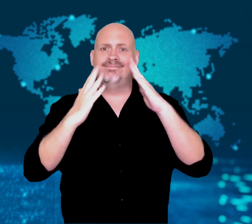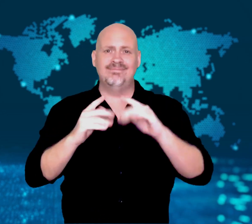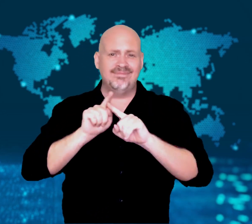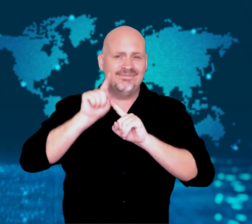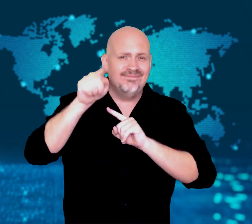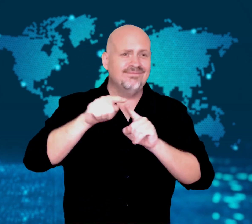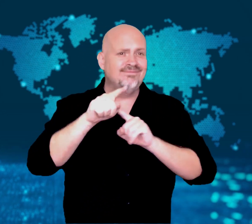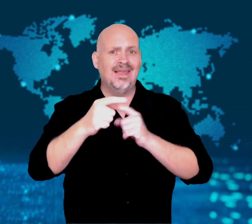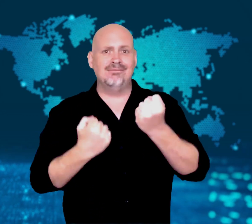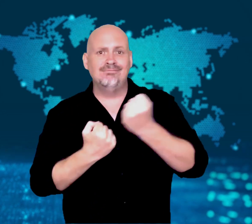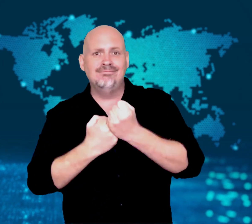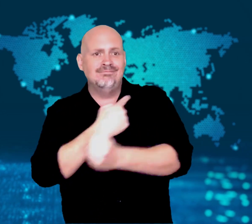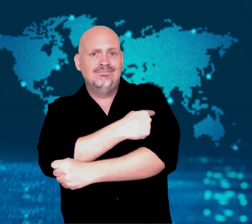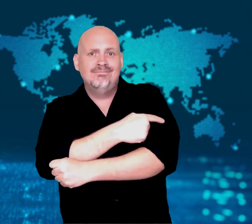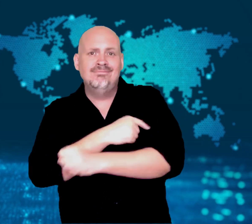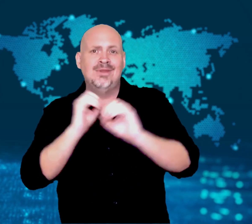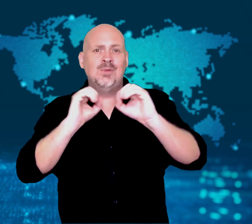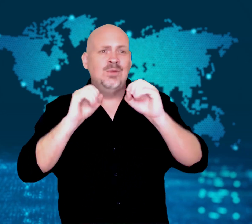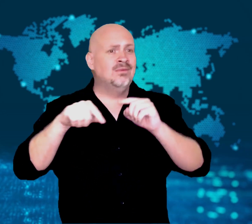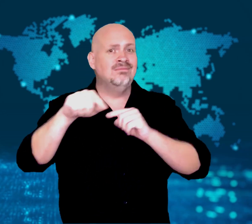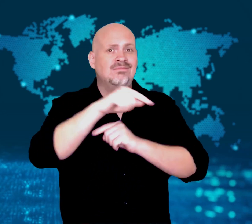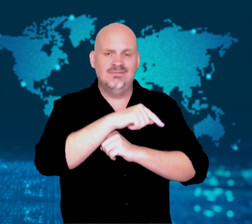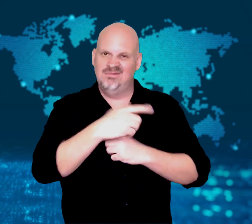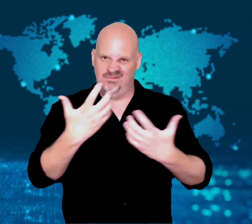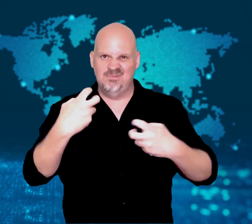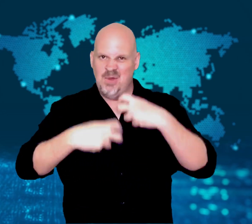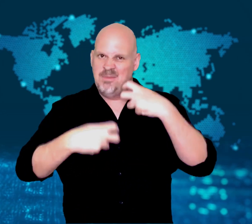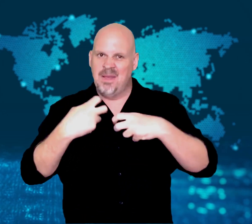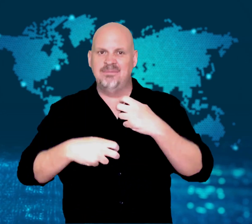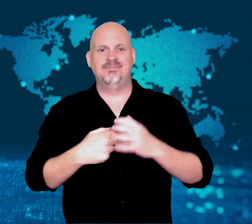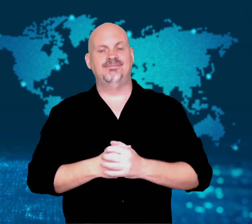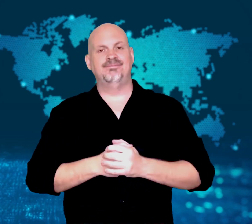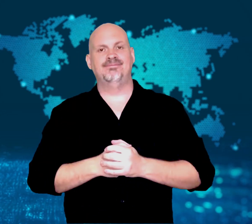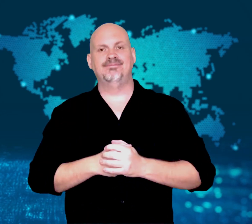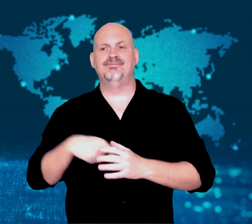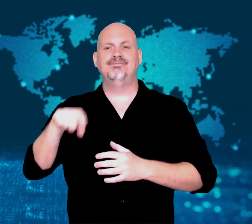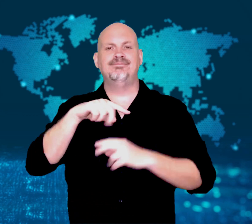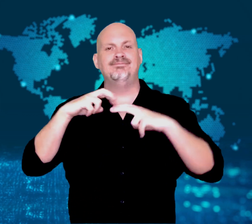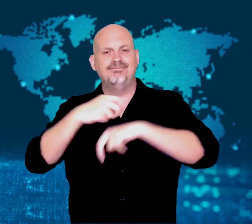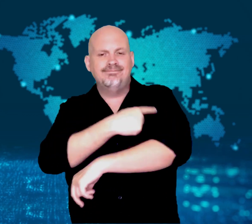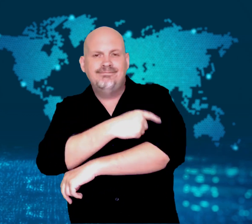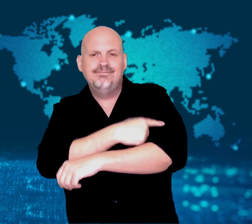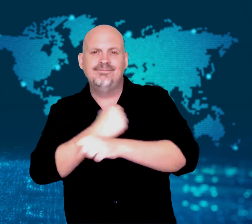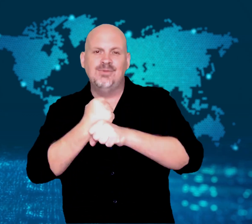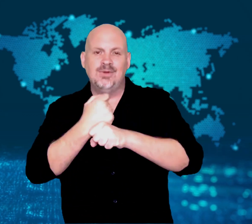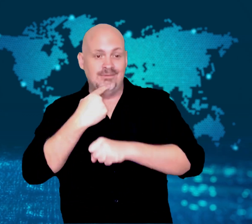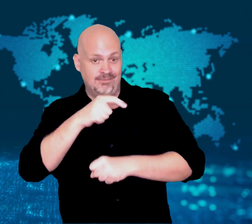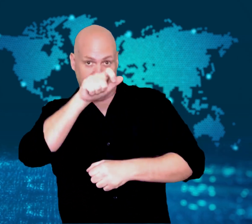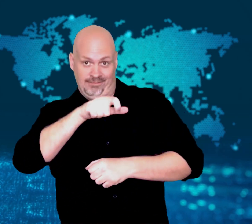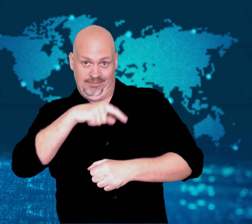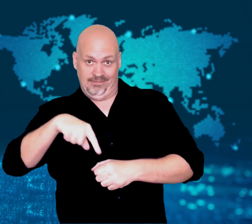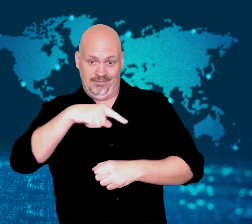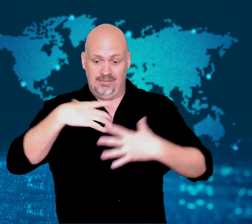Whether it's because of strained power grids or stressed water supplies,